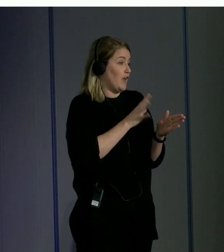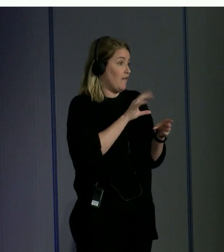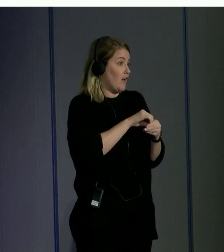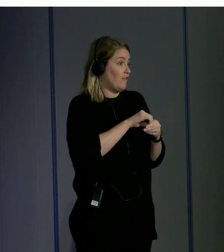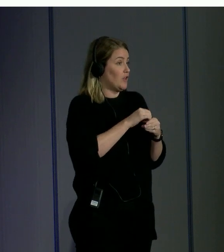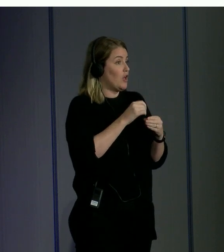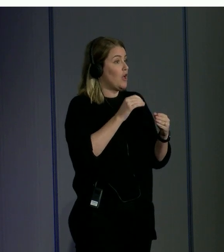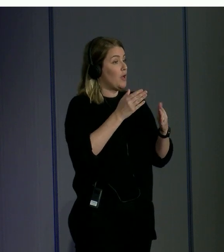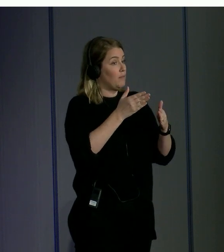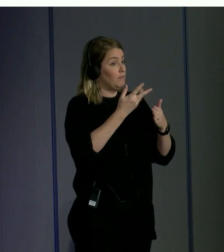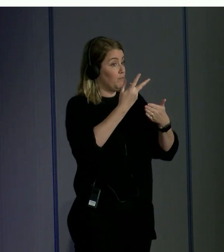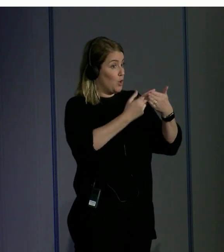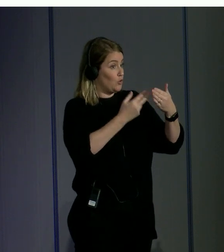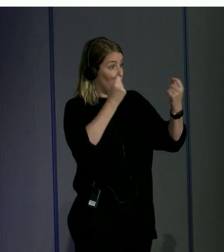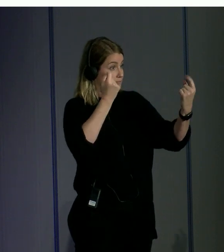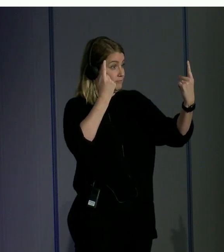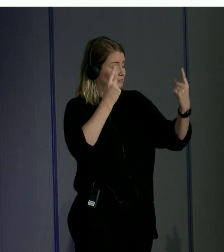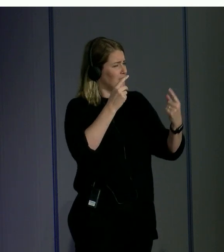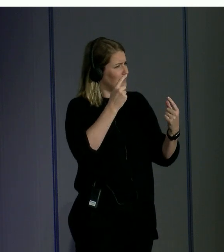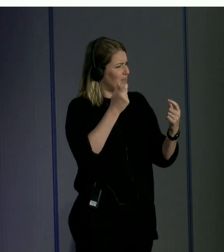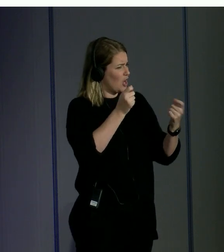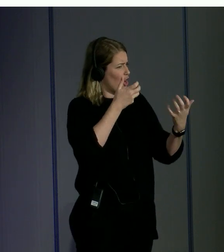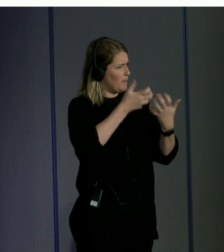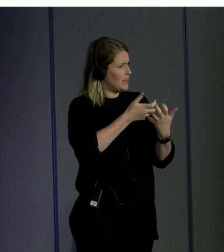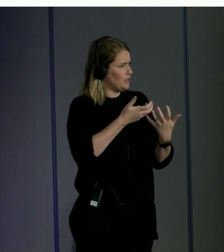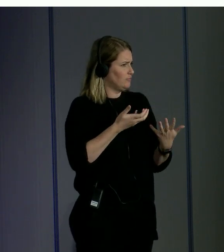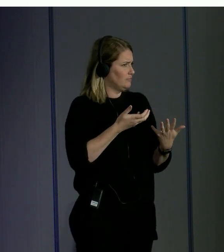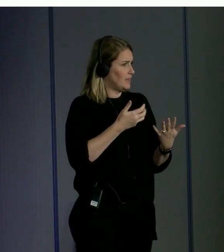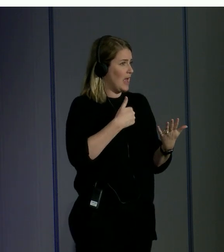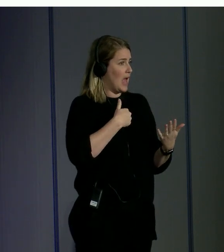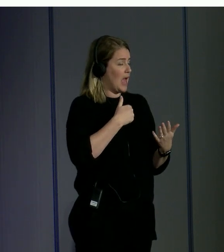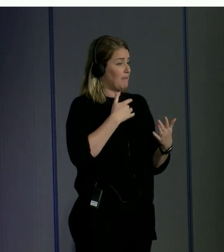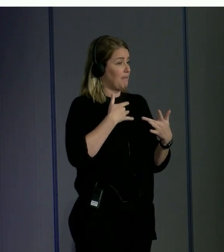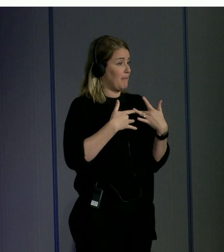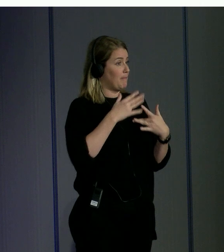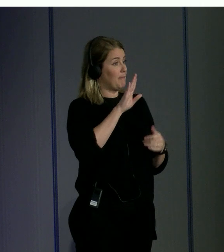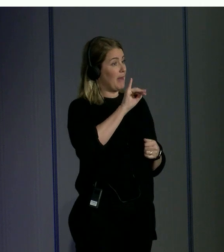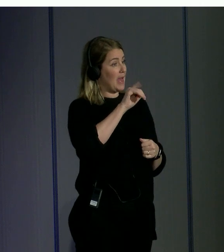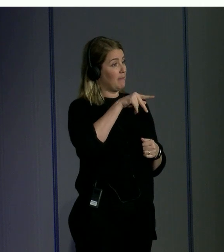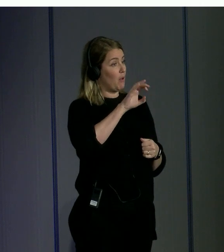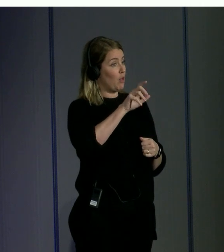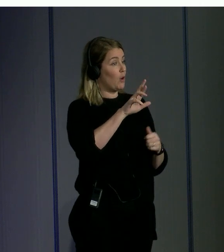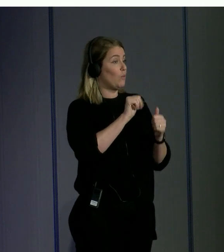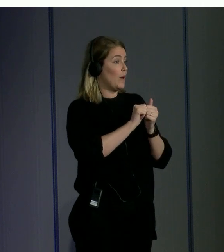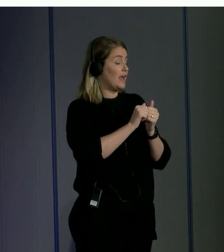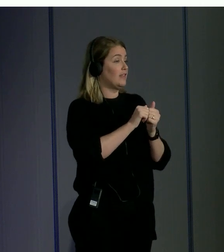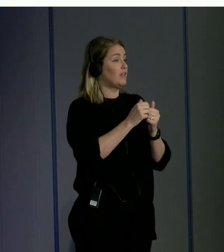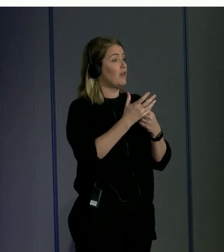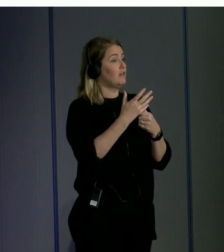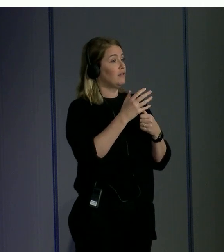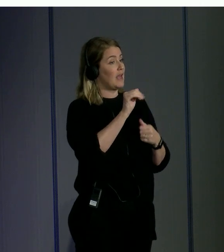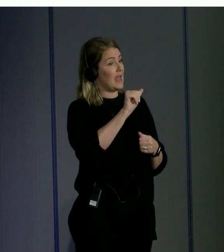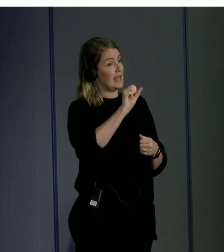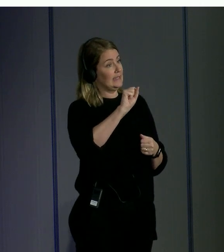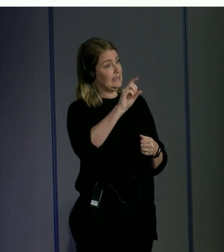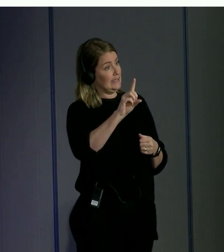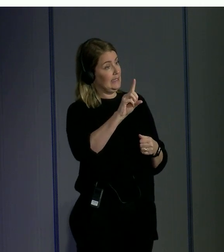should be considered an accommodation. I am a bipolar individual with autistic tendencies, and powerful mind.